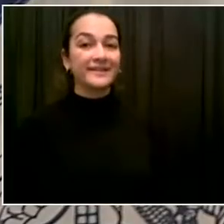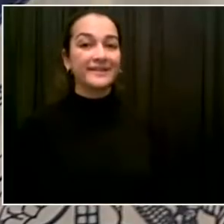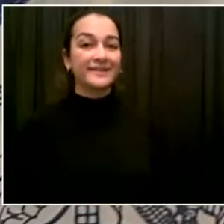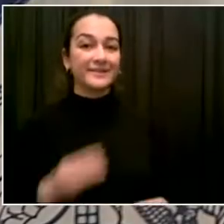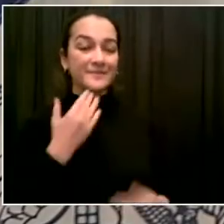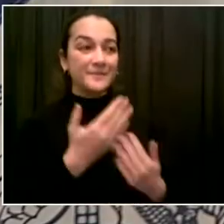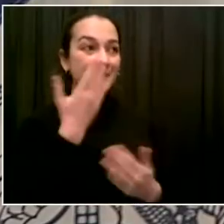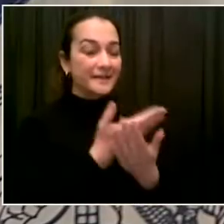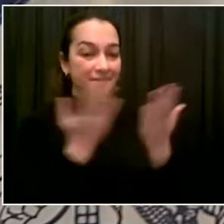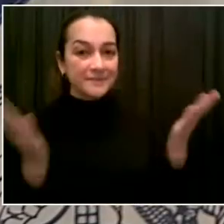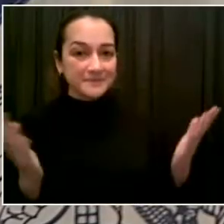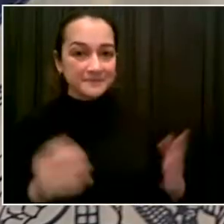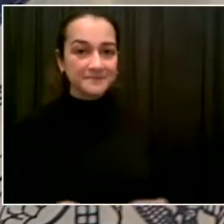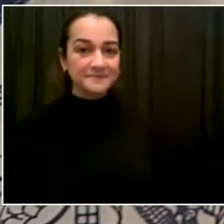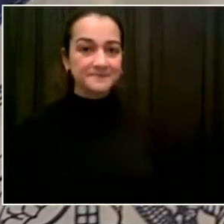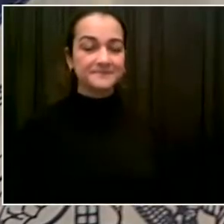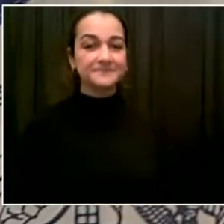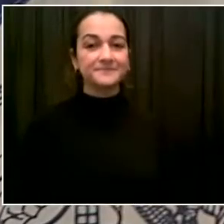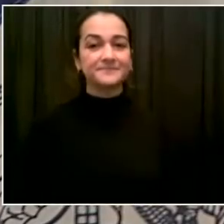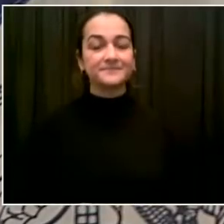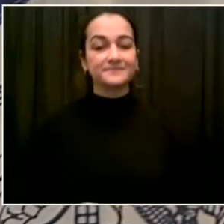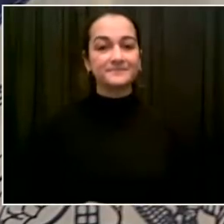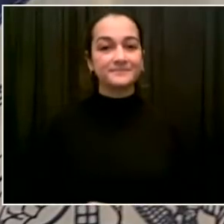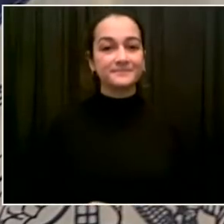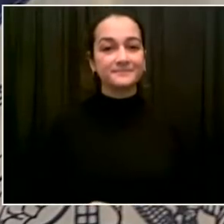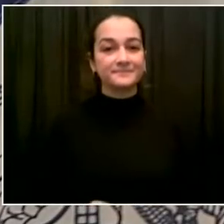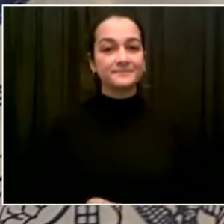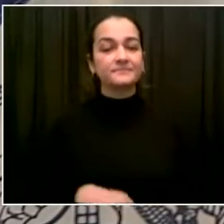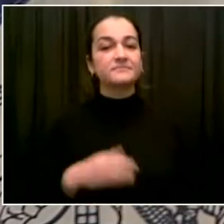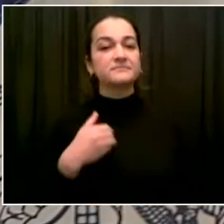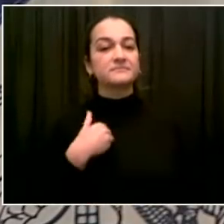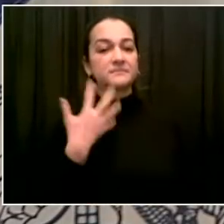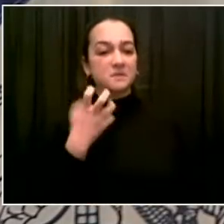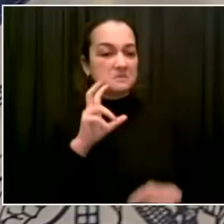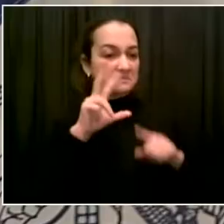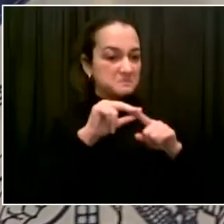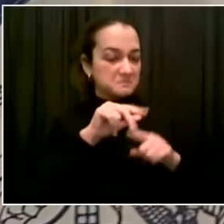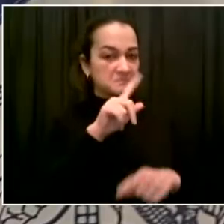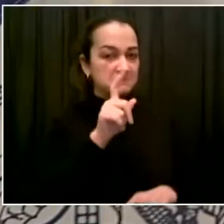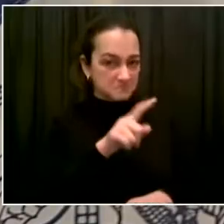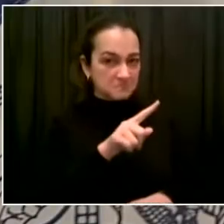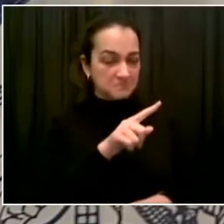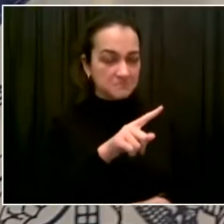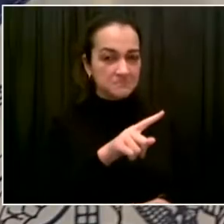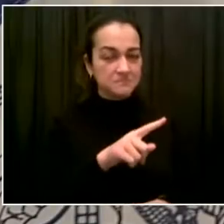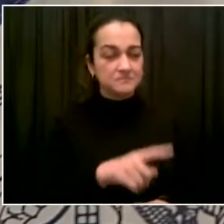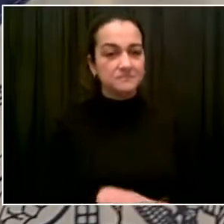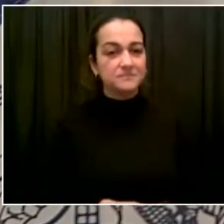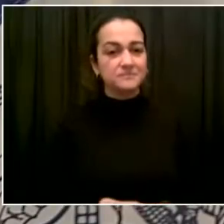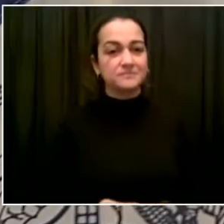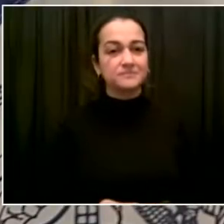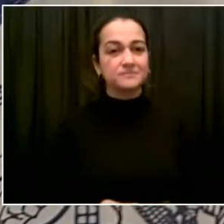WINS. Reporter: GOOD MORNING EVERYBODY.